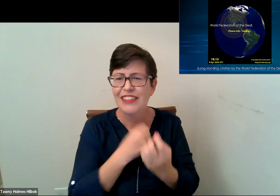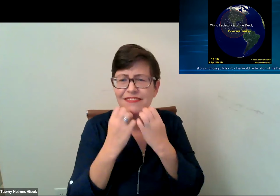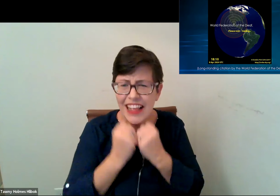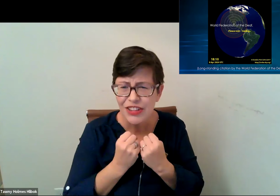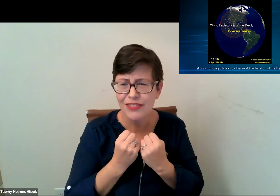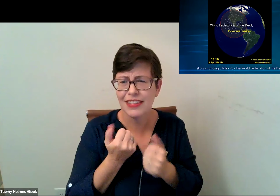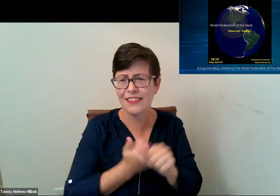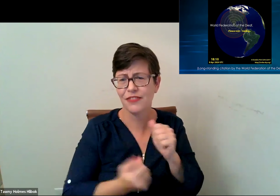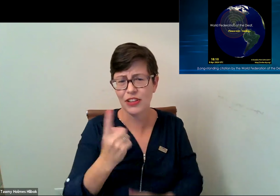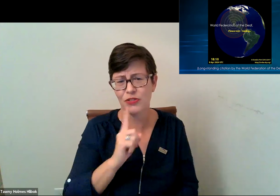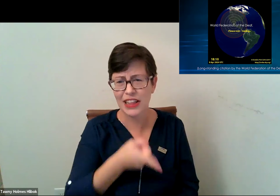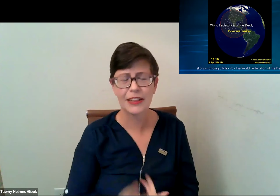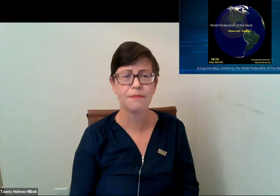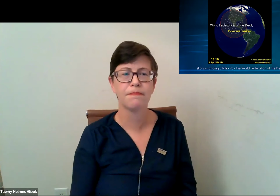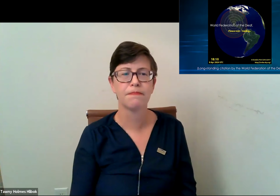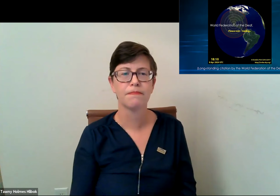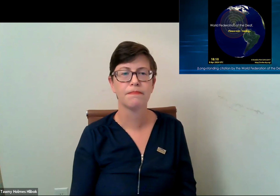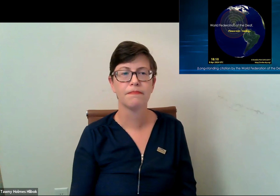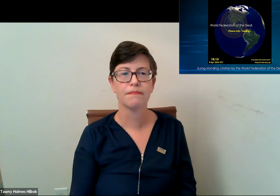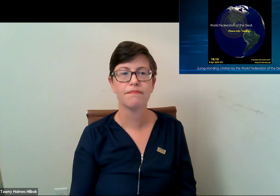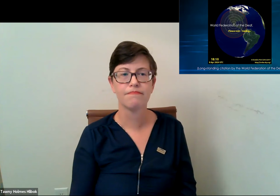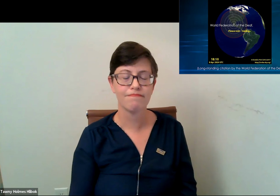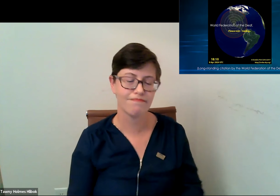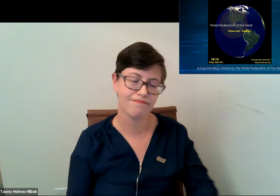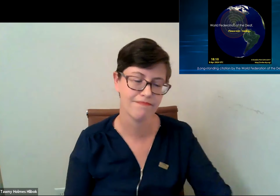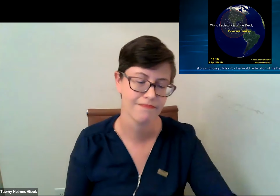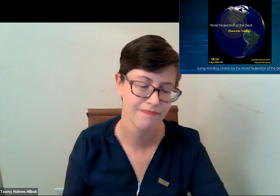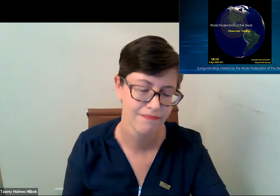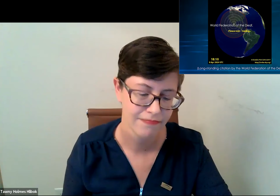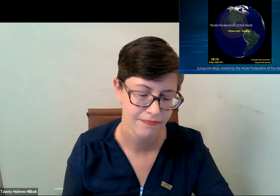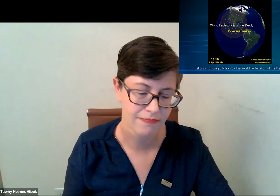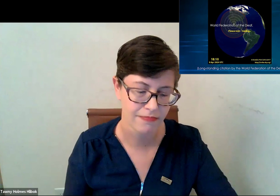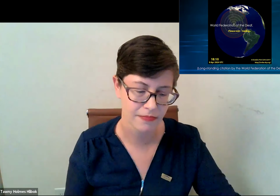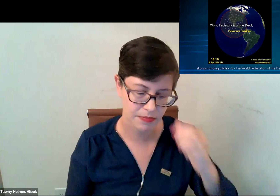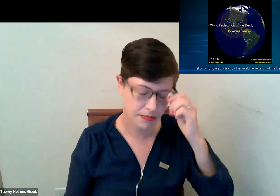we need all of them, we need all of us, we need to validate validate and appreciate each other.